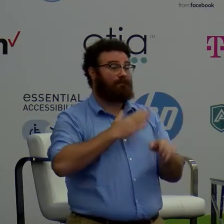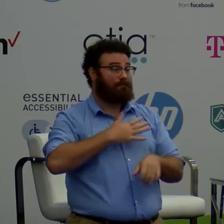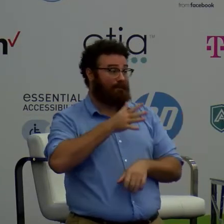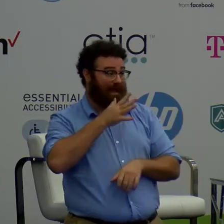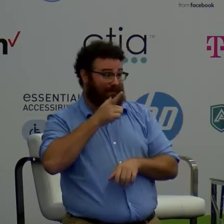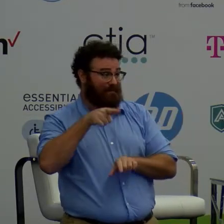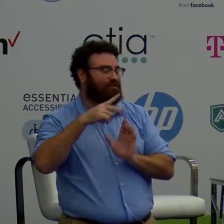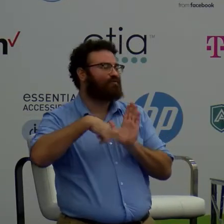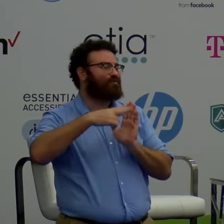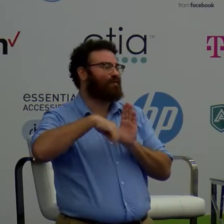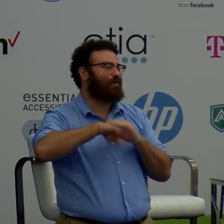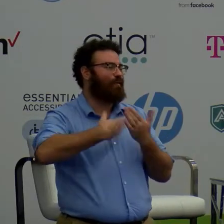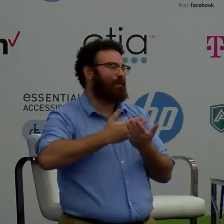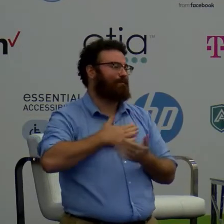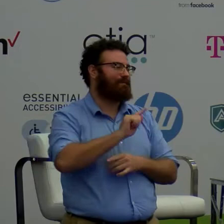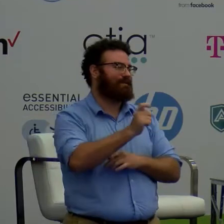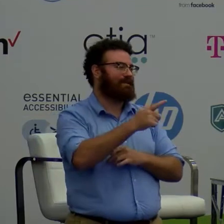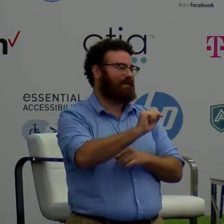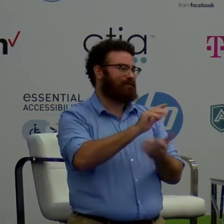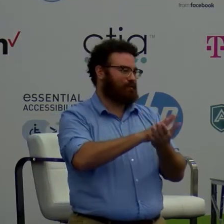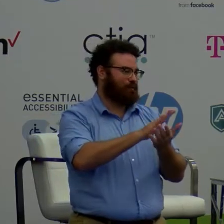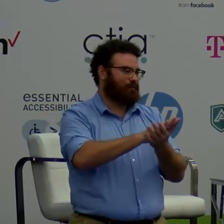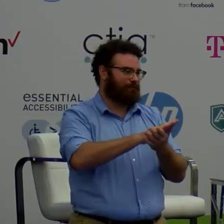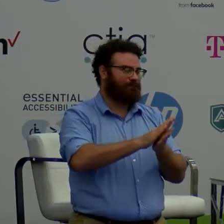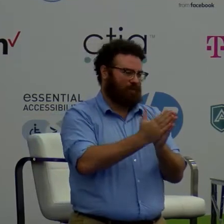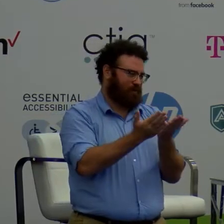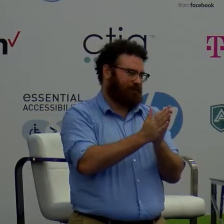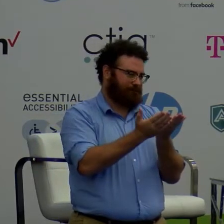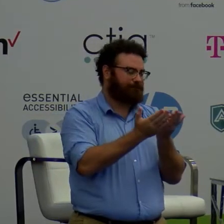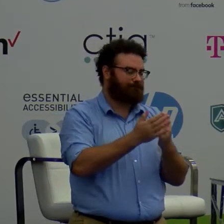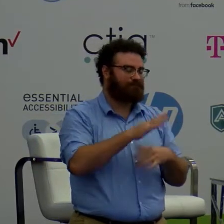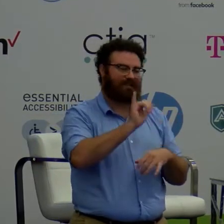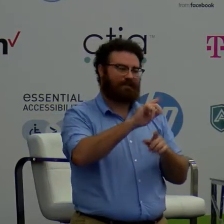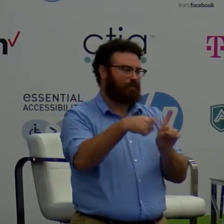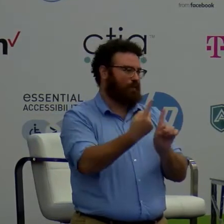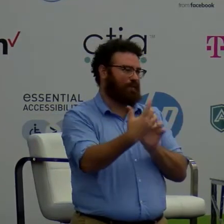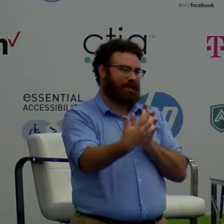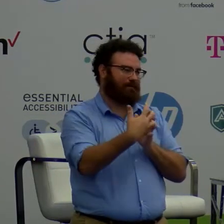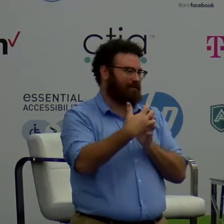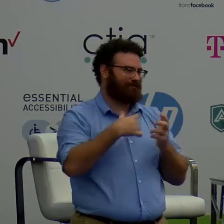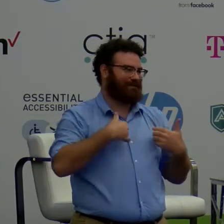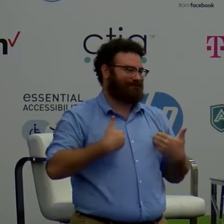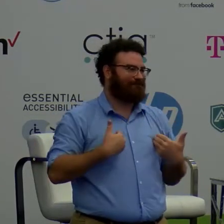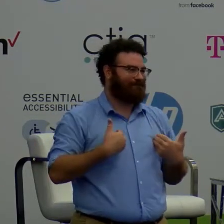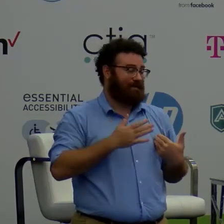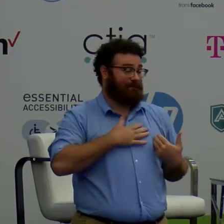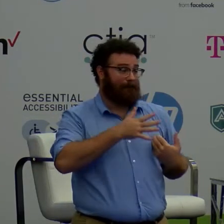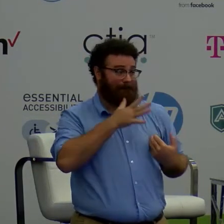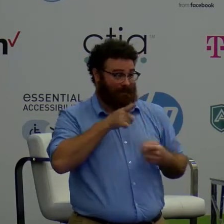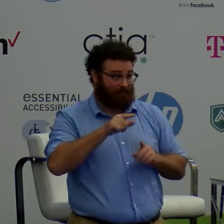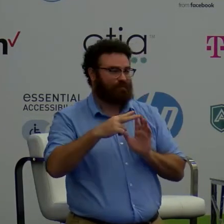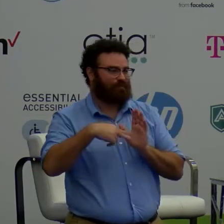That was the only accommodation I had. Was my mother reading all my textbooks.